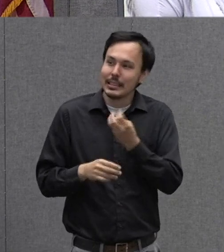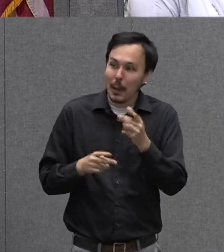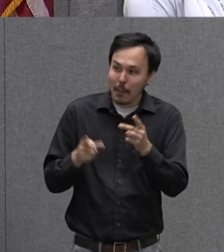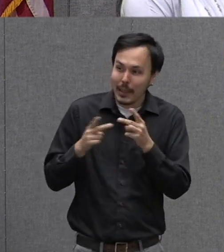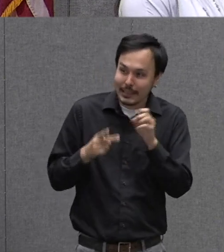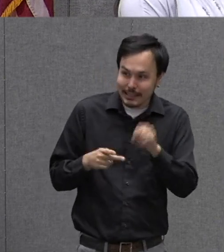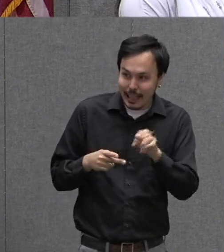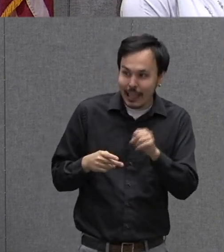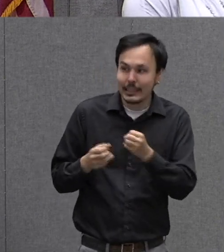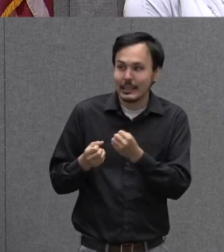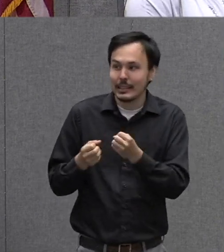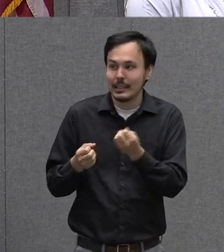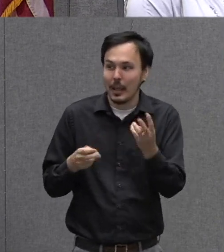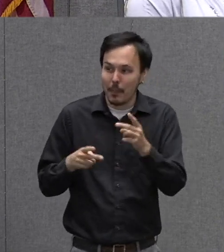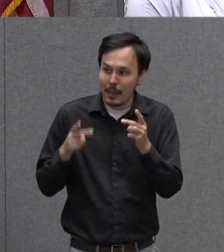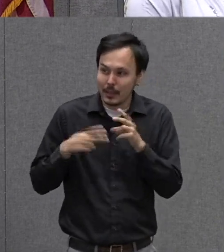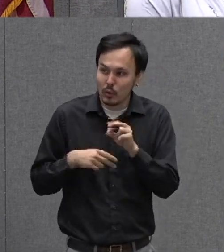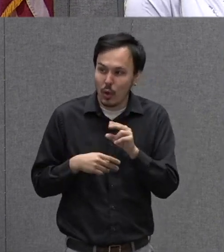Is it in North America?